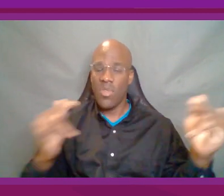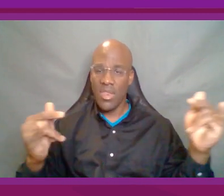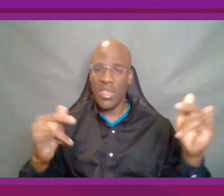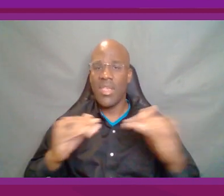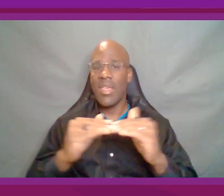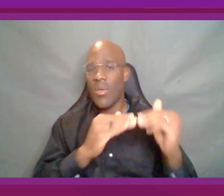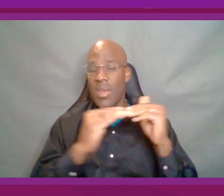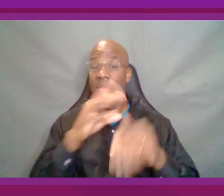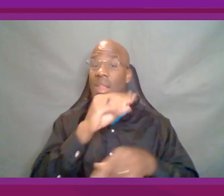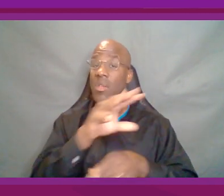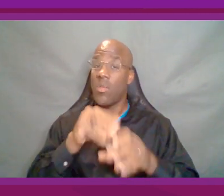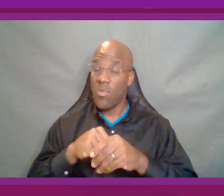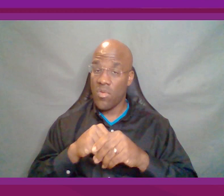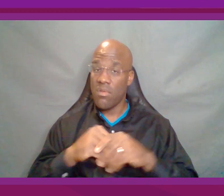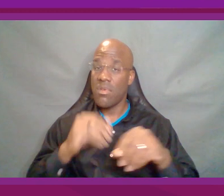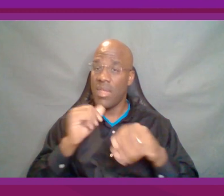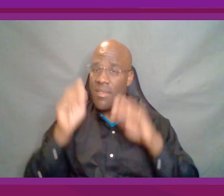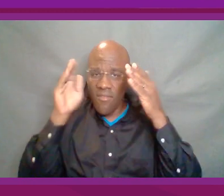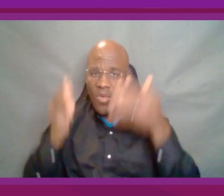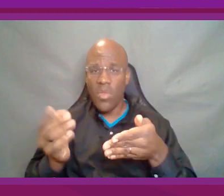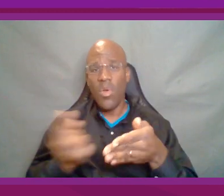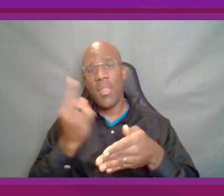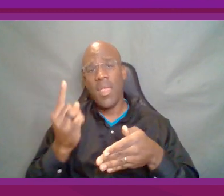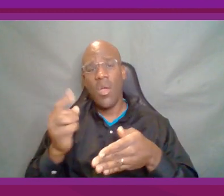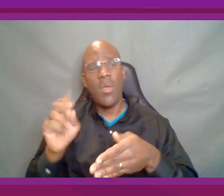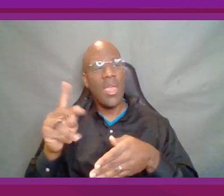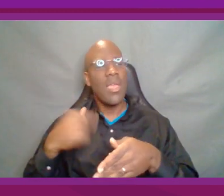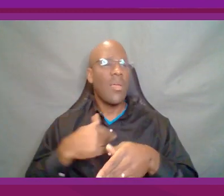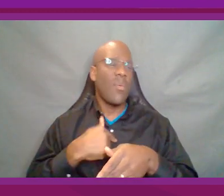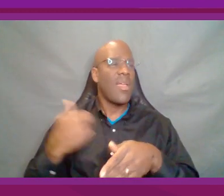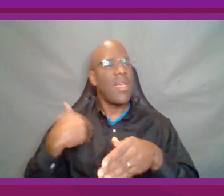diversity, equity, and inclusion and doesn't just focus like, okay we're going to do our cultural